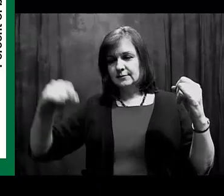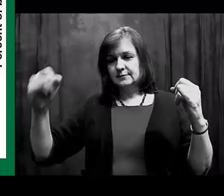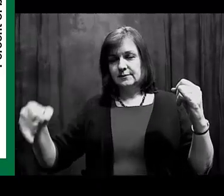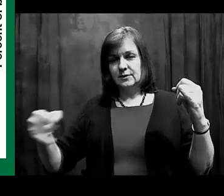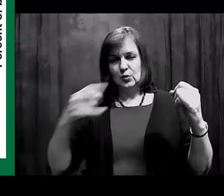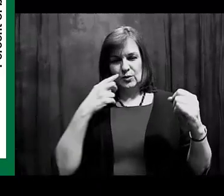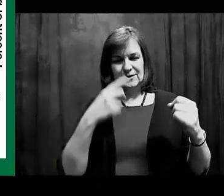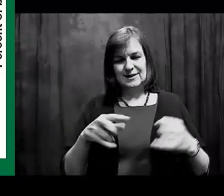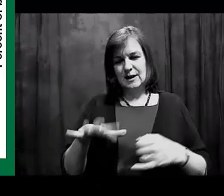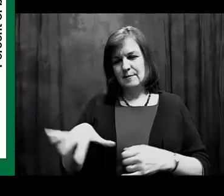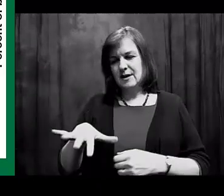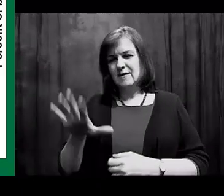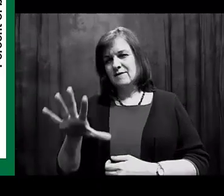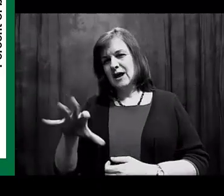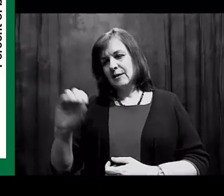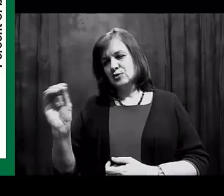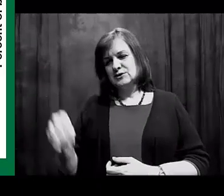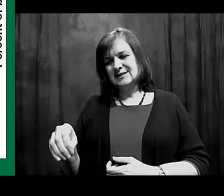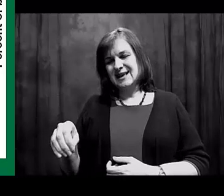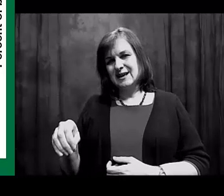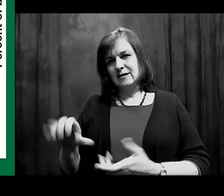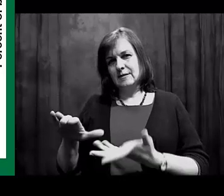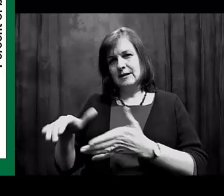we see about a 5%